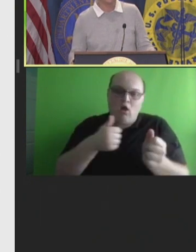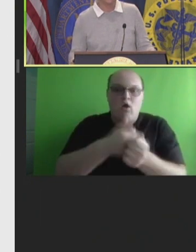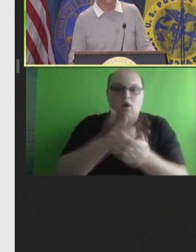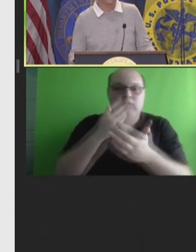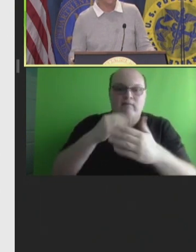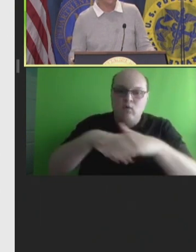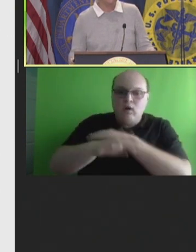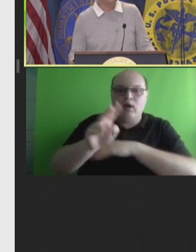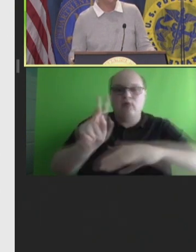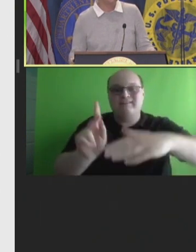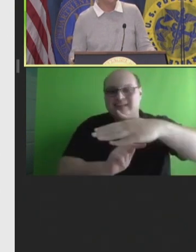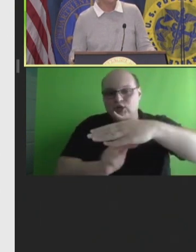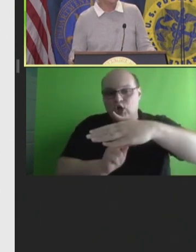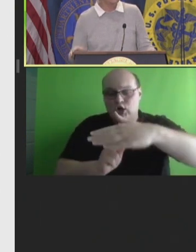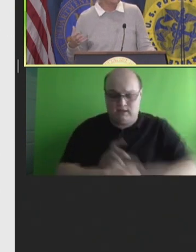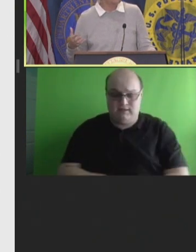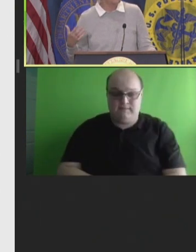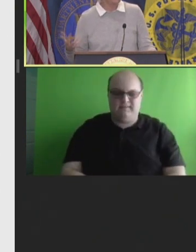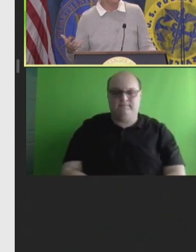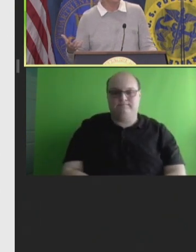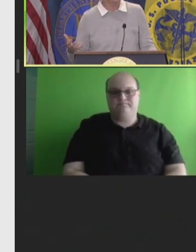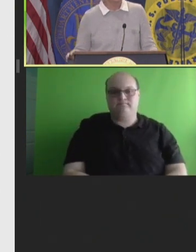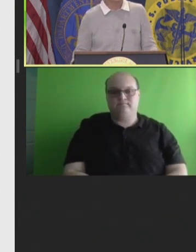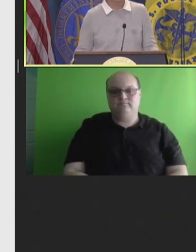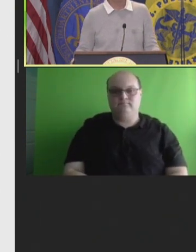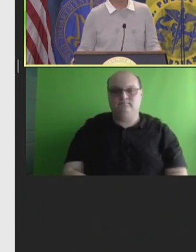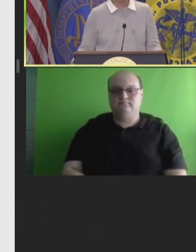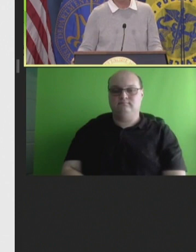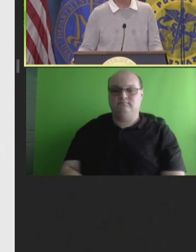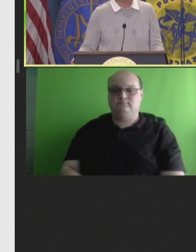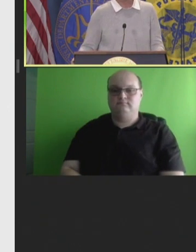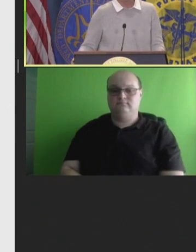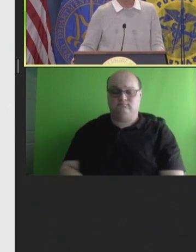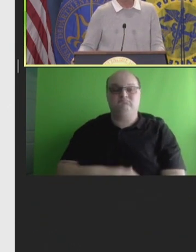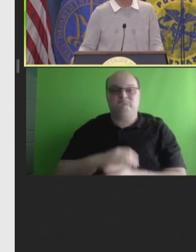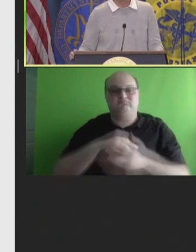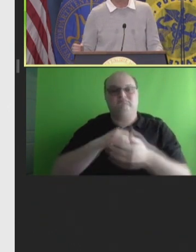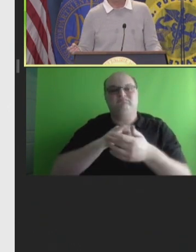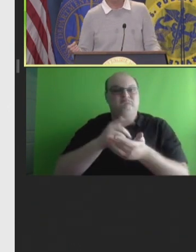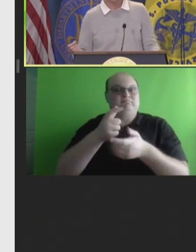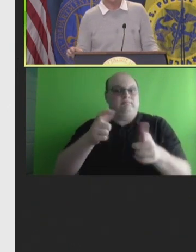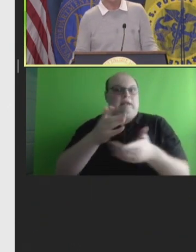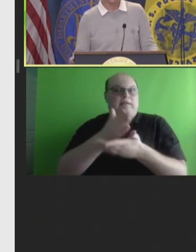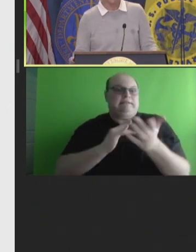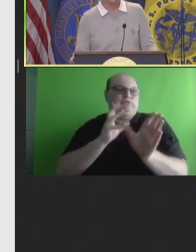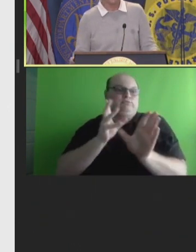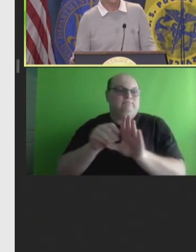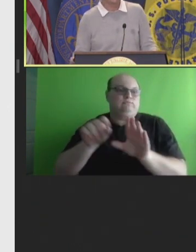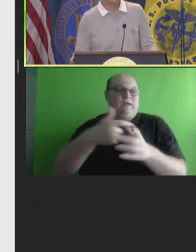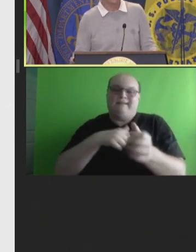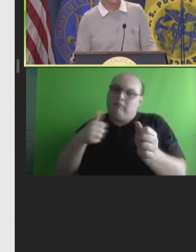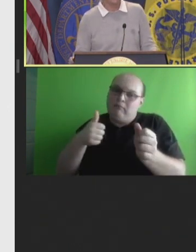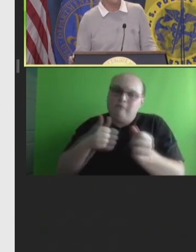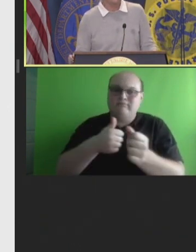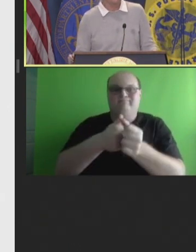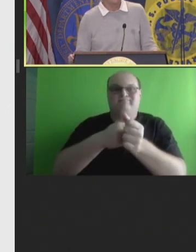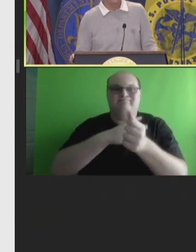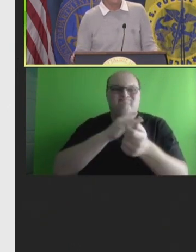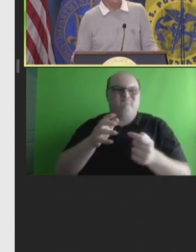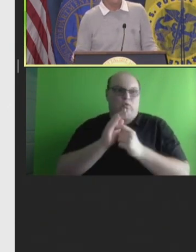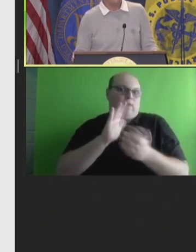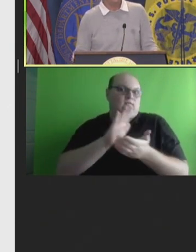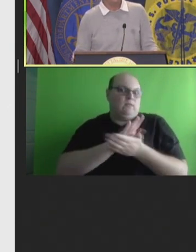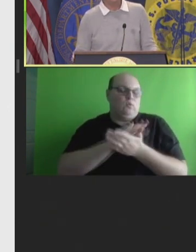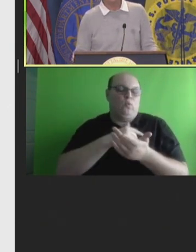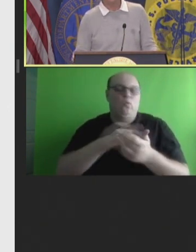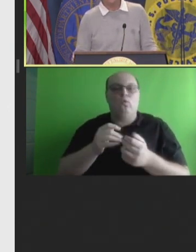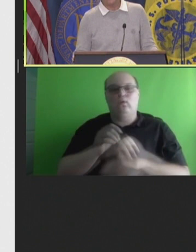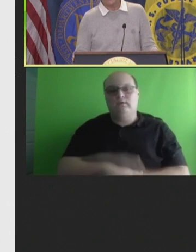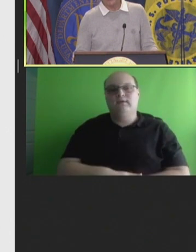kindergarten. So, that's a big piece in any type of catch-up scenario. And then the jurisdictions